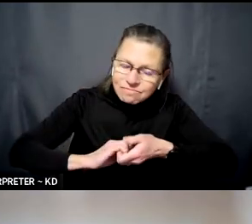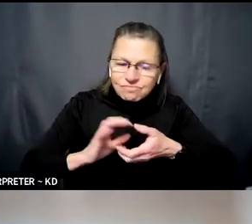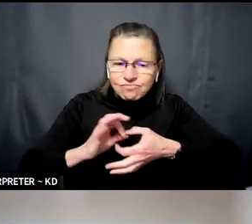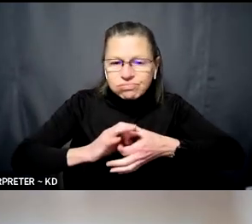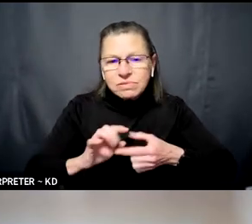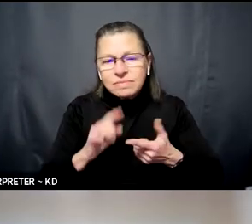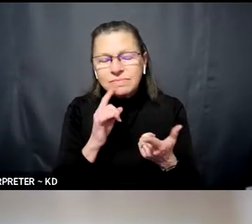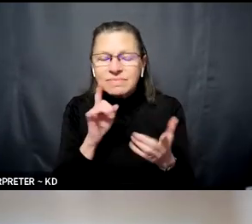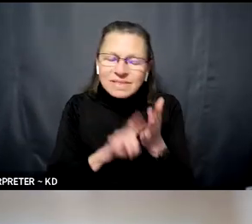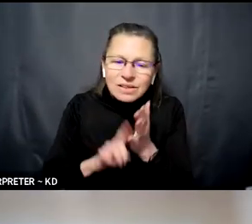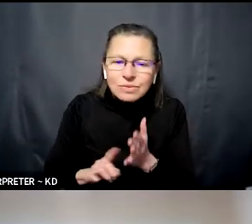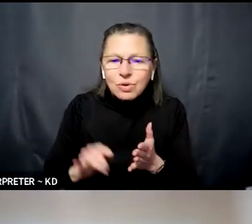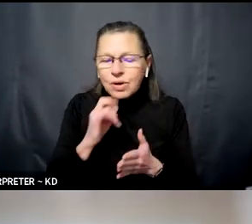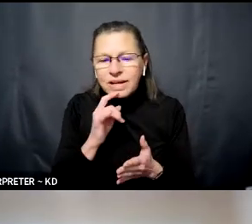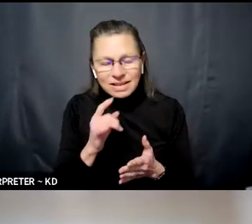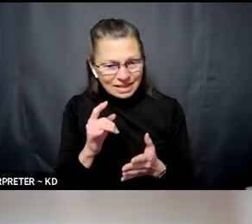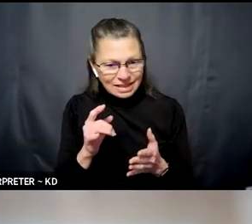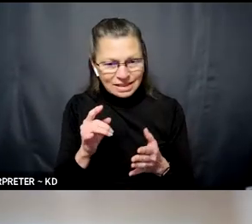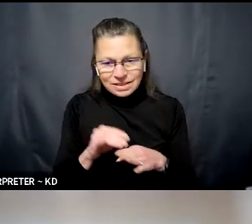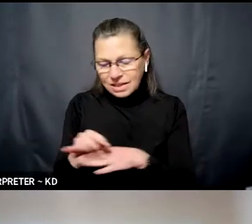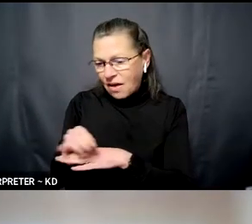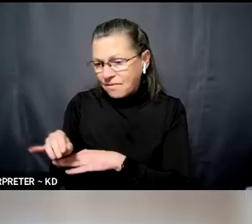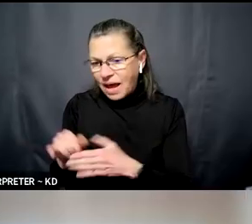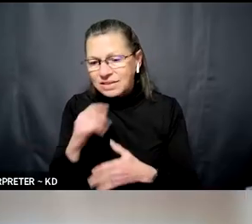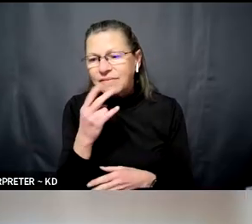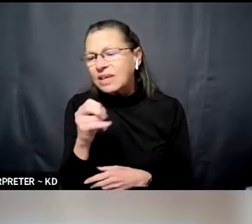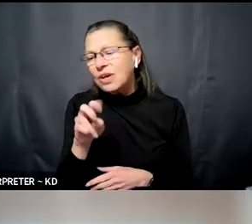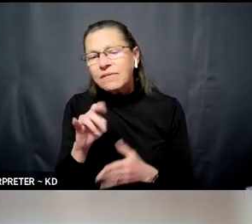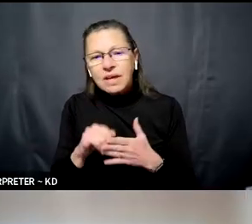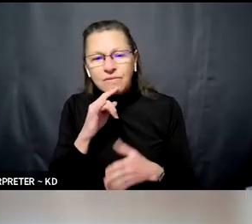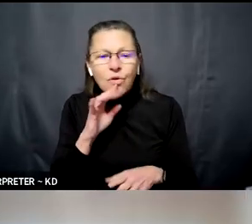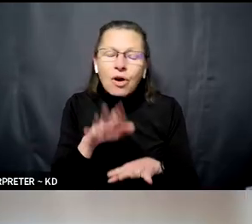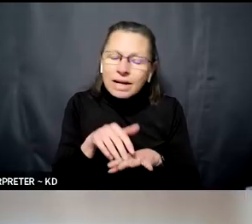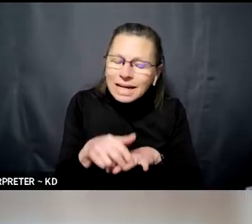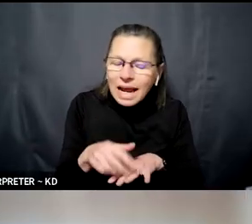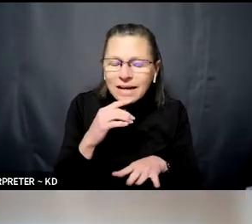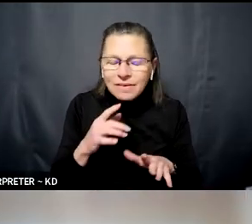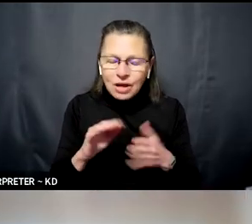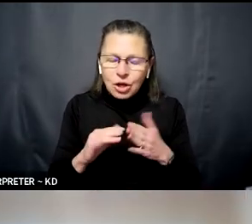among Native American uh native native community members in Los Angeles. And Michelle Enfield